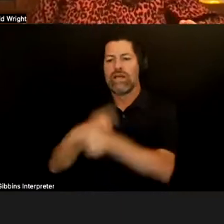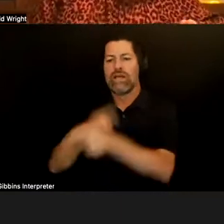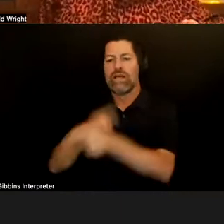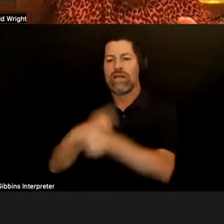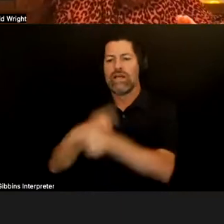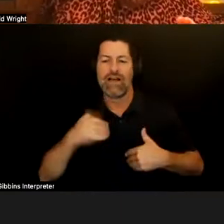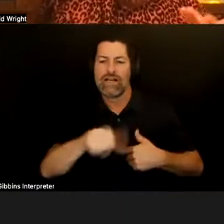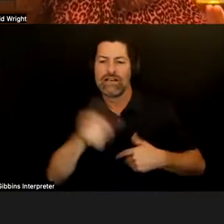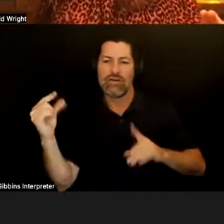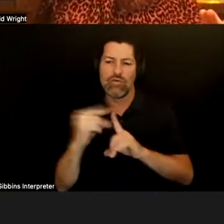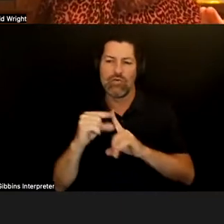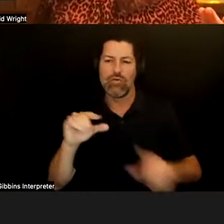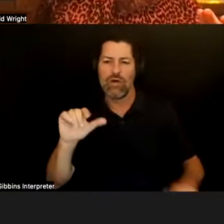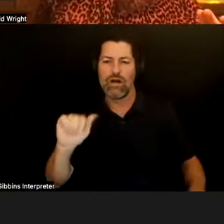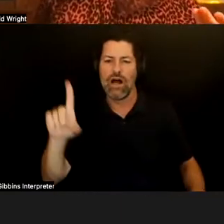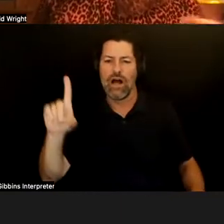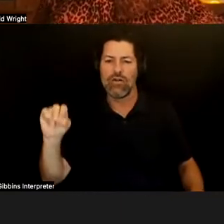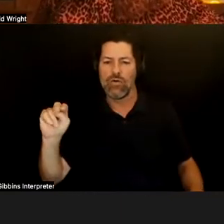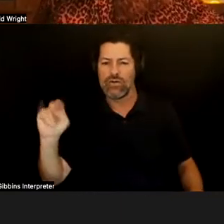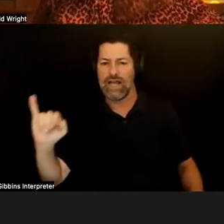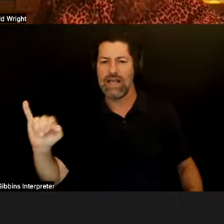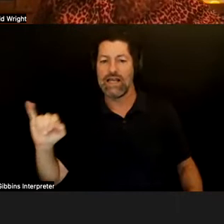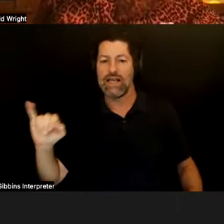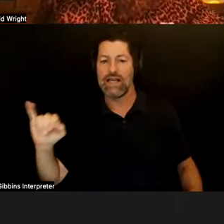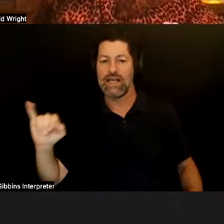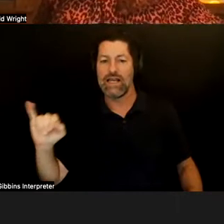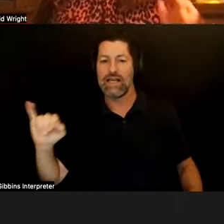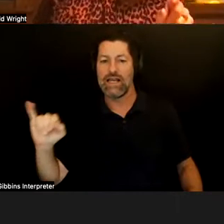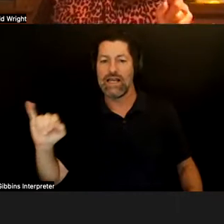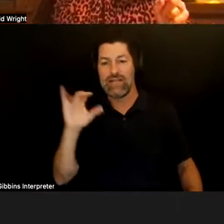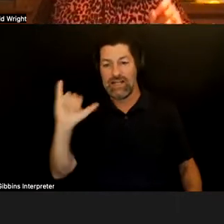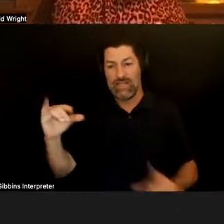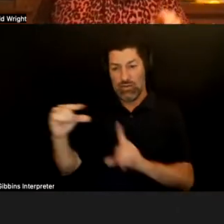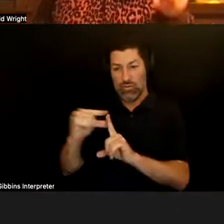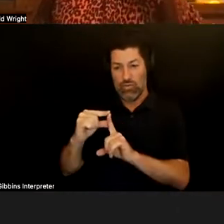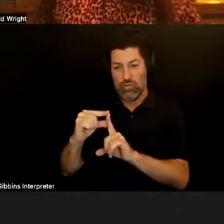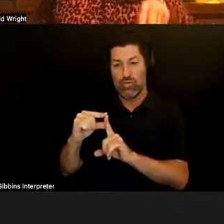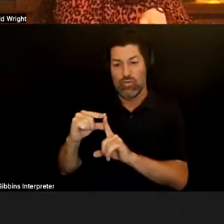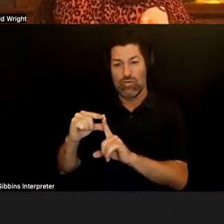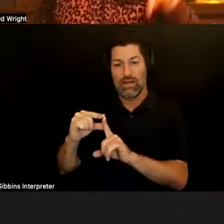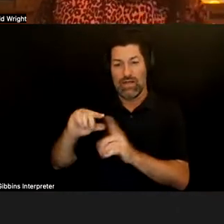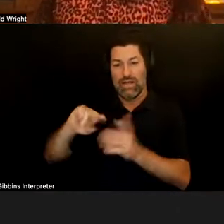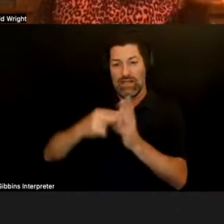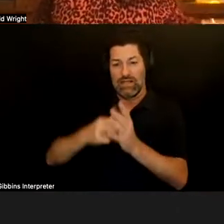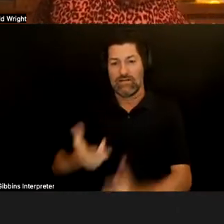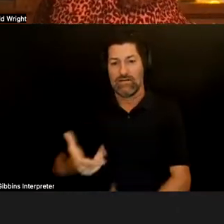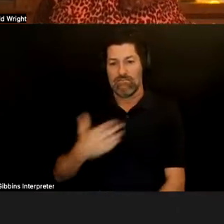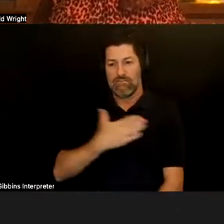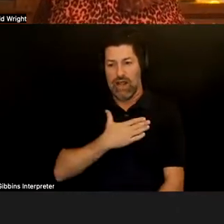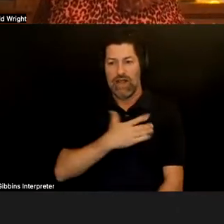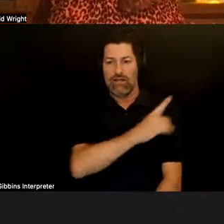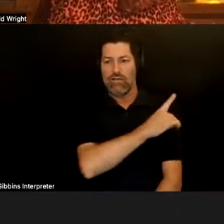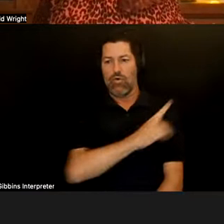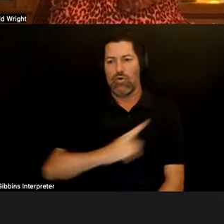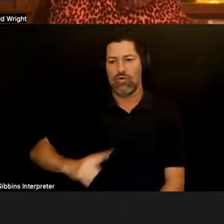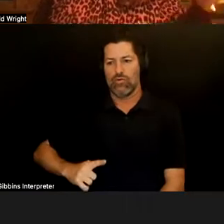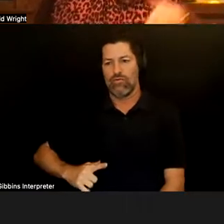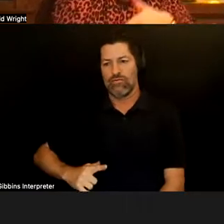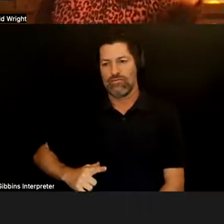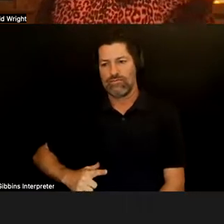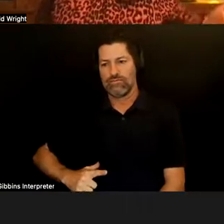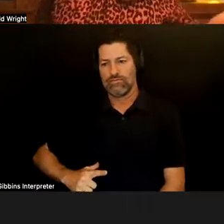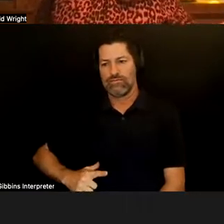which is pronounceable, Audrey in the Hebrew actually literally means my Lord or my my